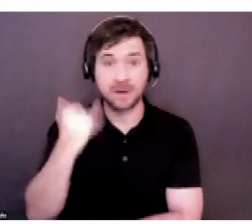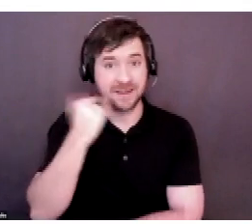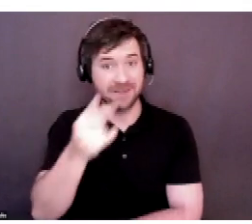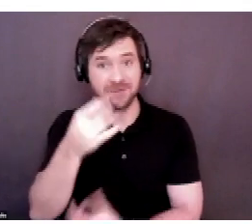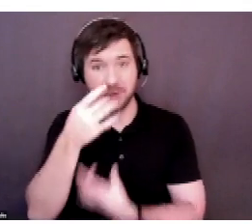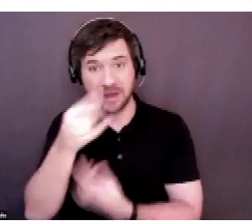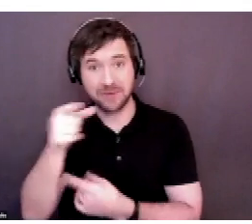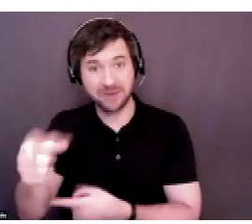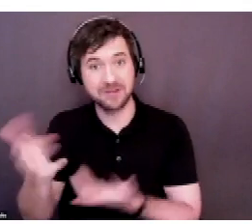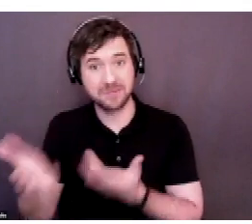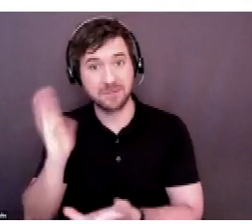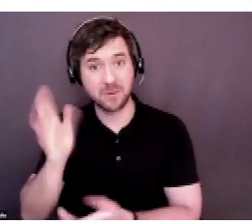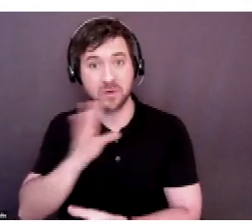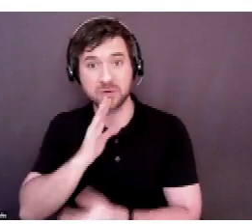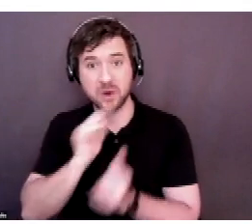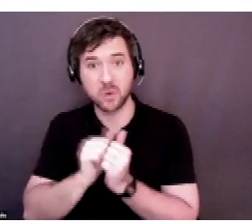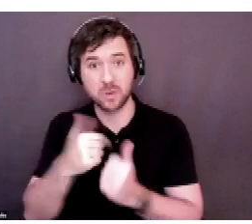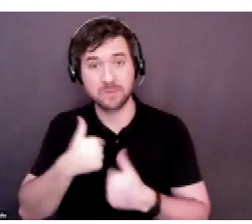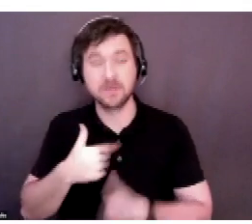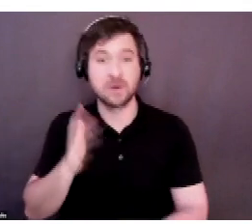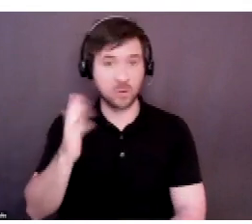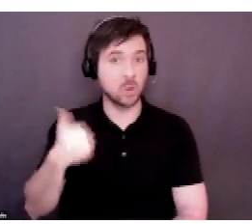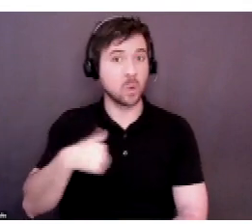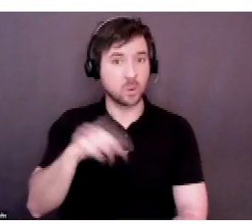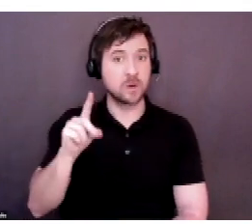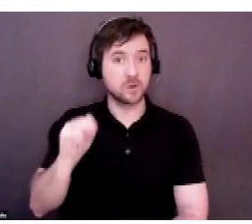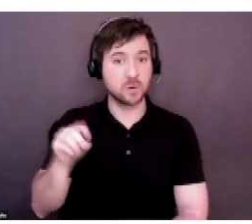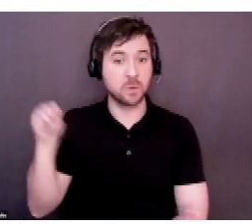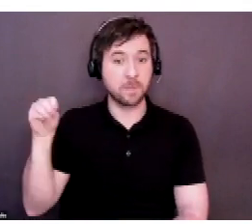We do compensate this also.